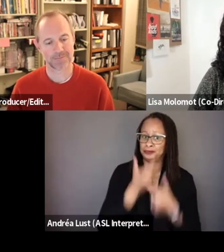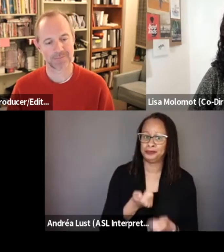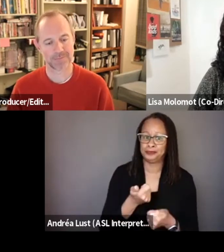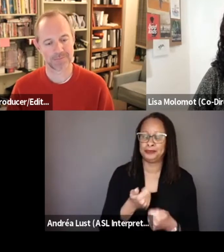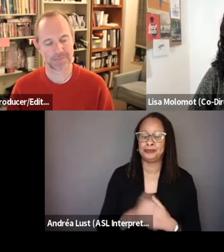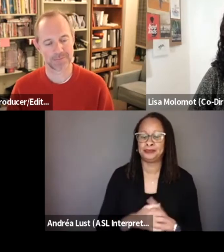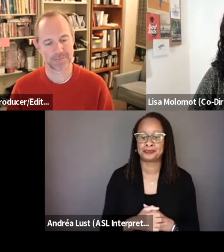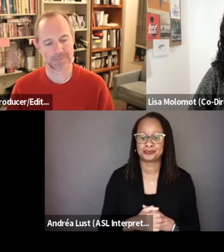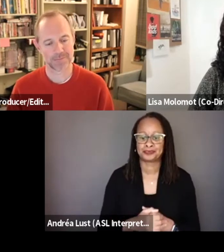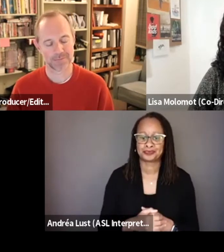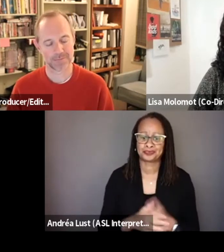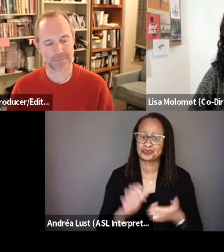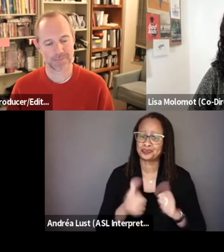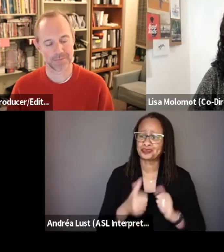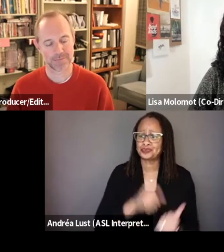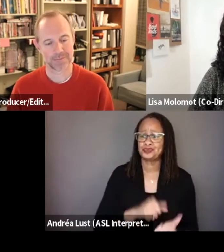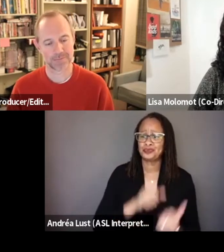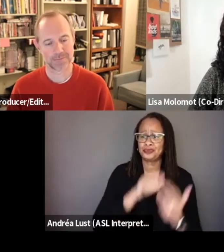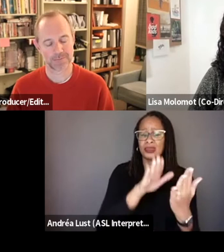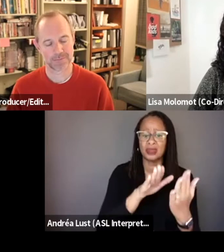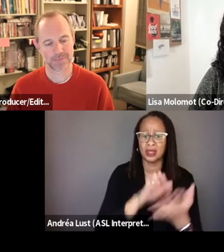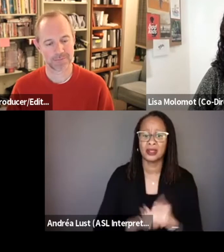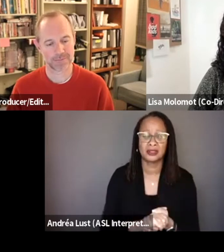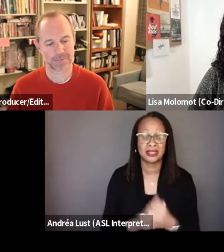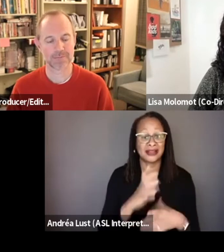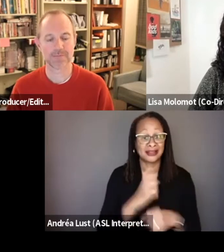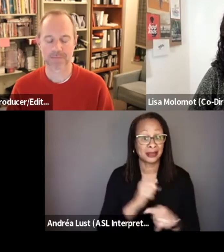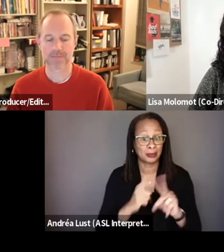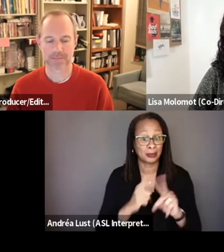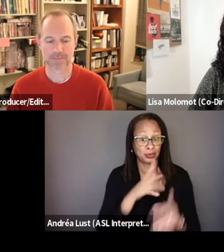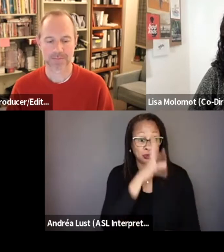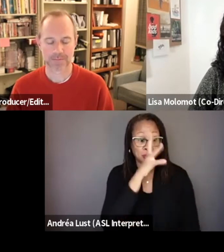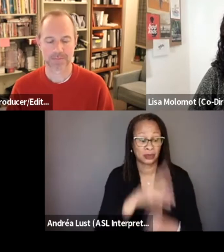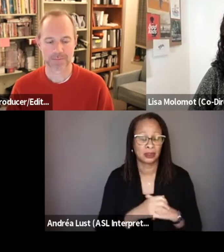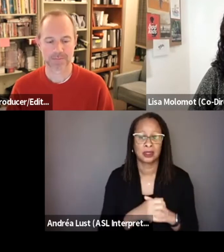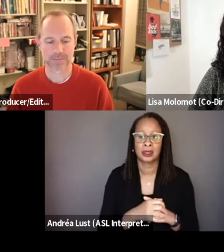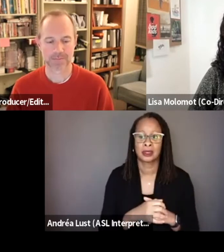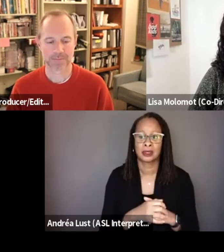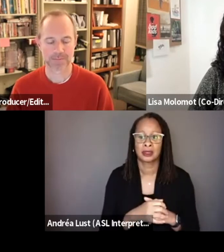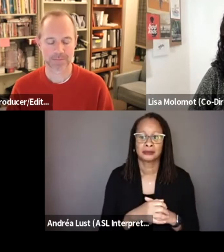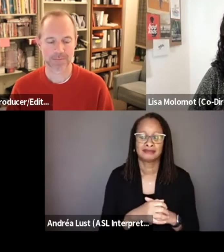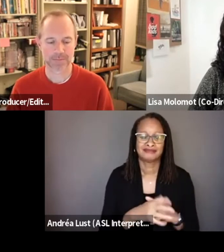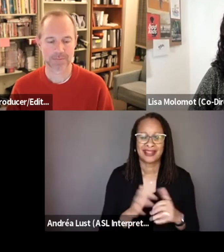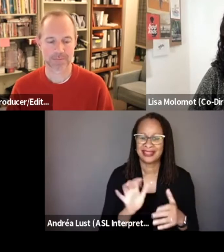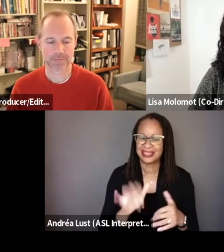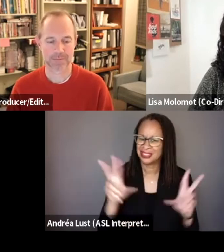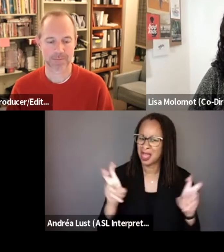how you approach kind of like getting people to talk about such a sensitive topic,